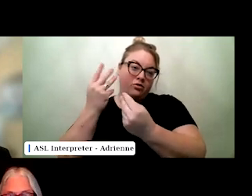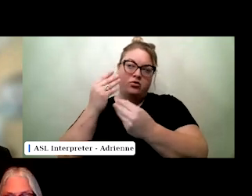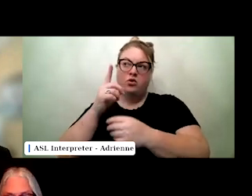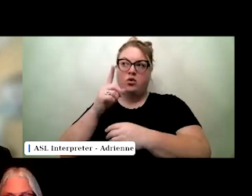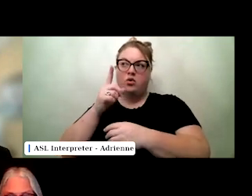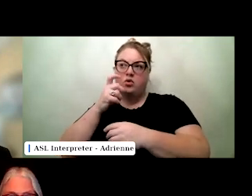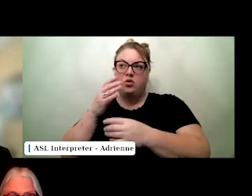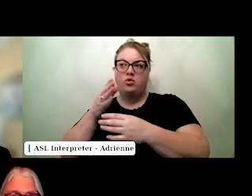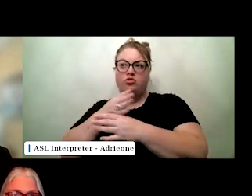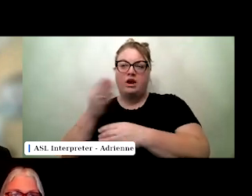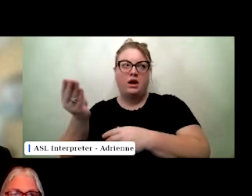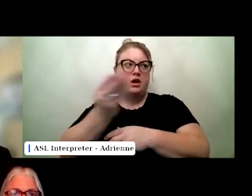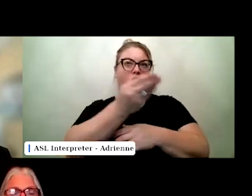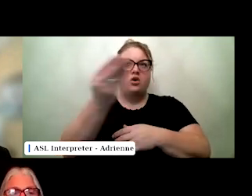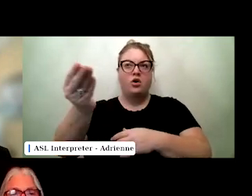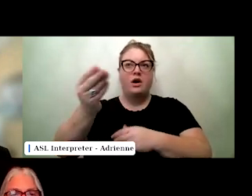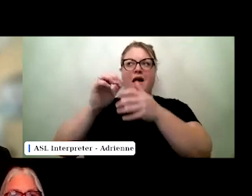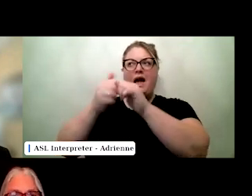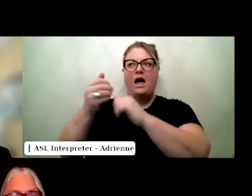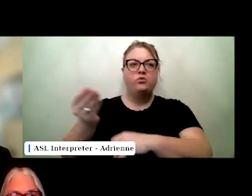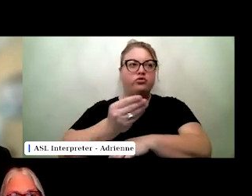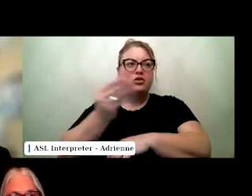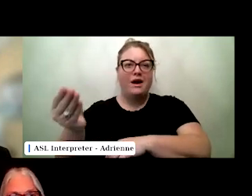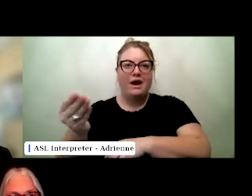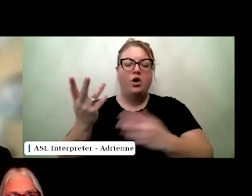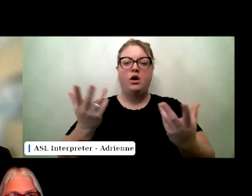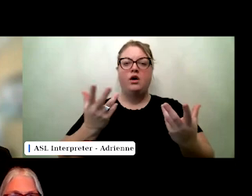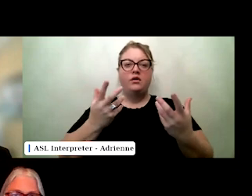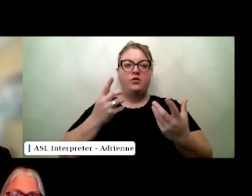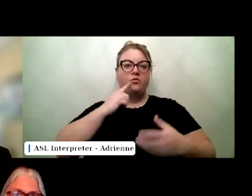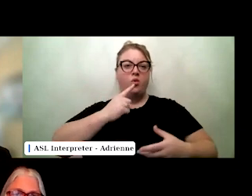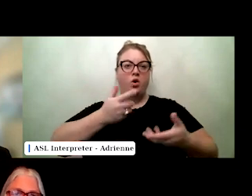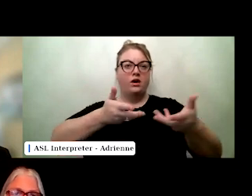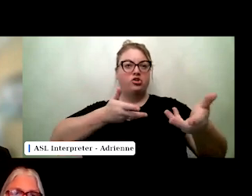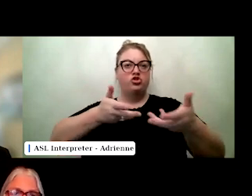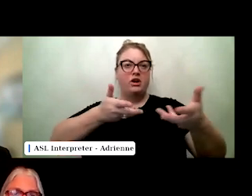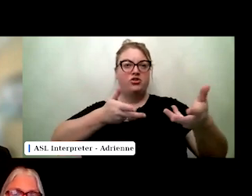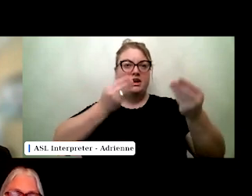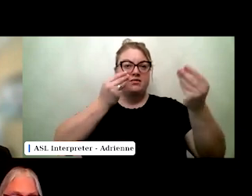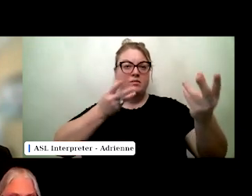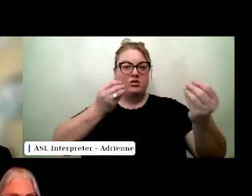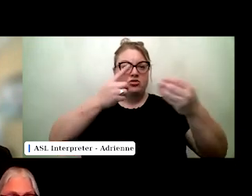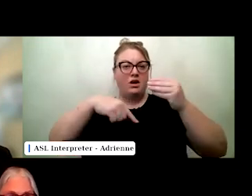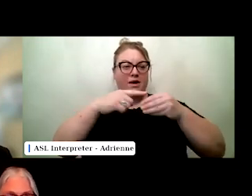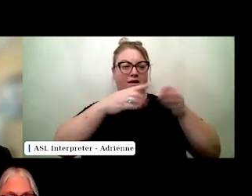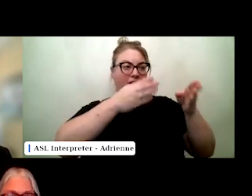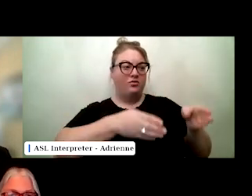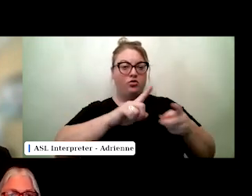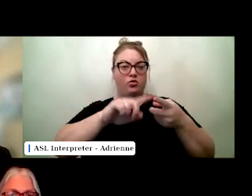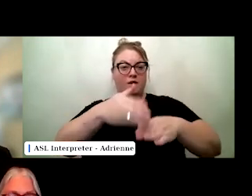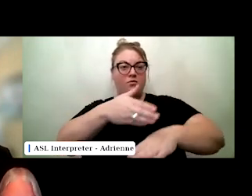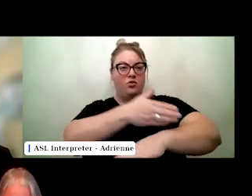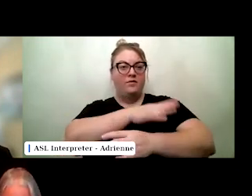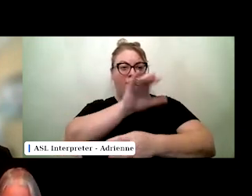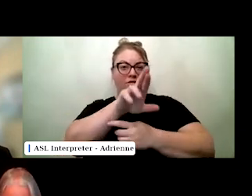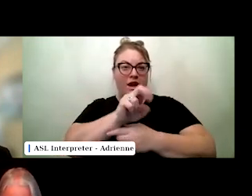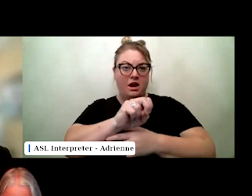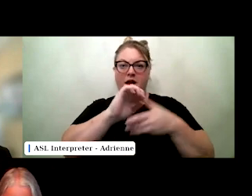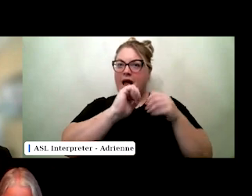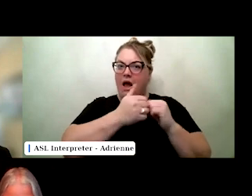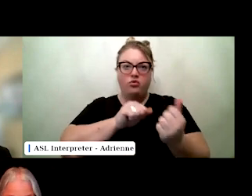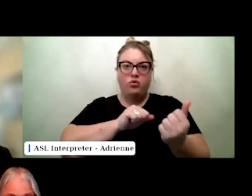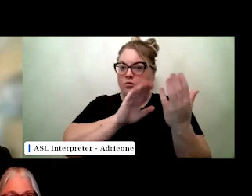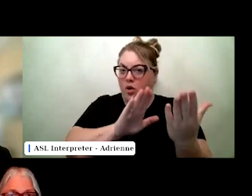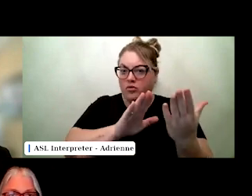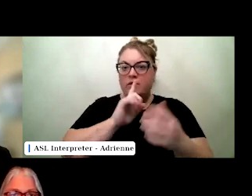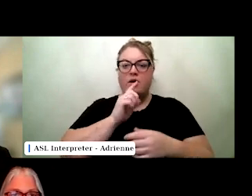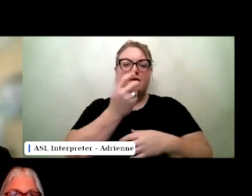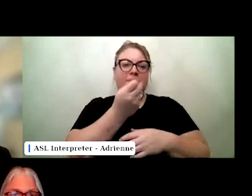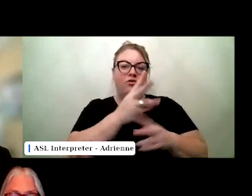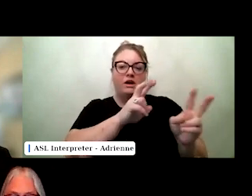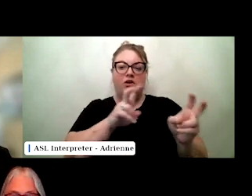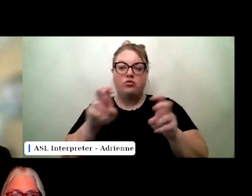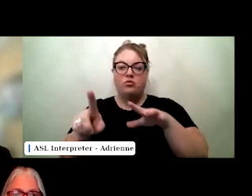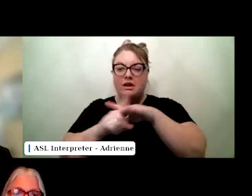In the interest of really, you know, exchanging information about an individual in order to improve their care. There's a number of issues that come up.